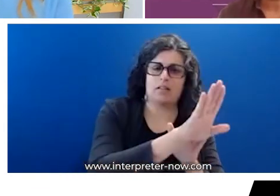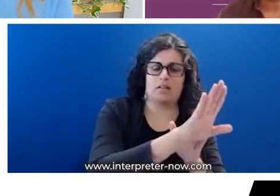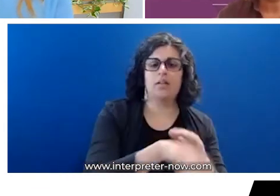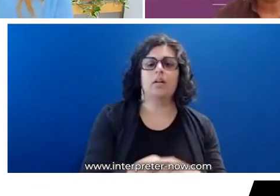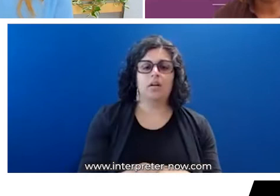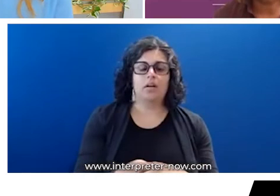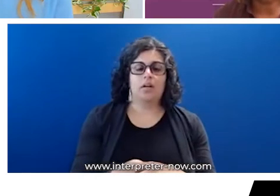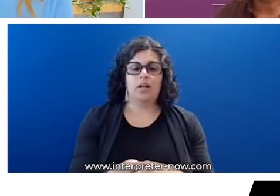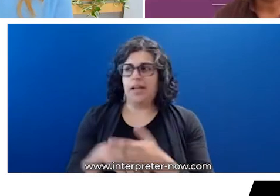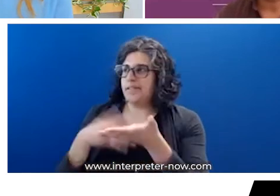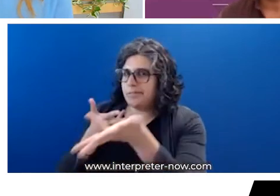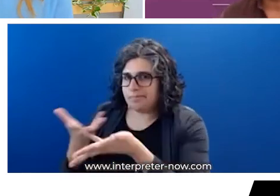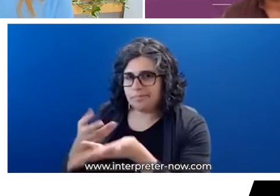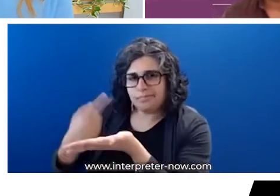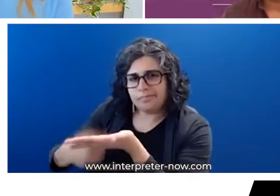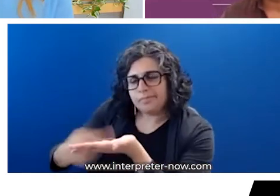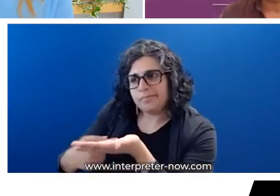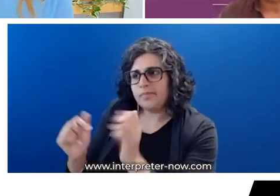have conversations with those on their immediate team.